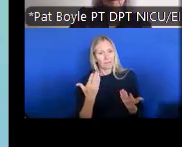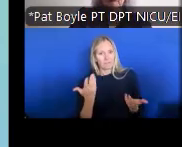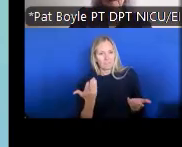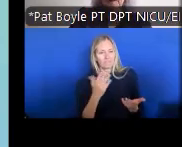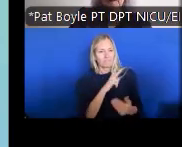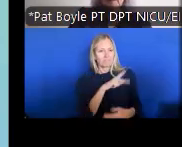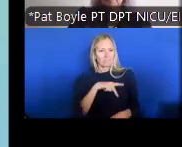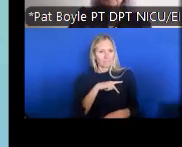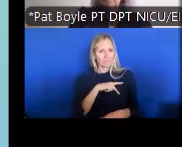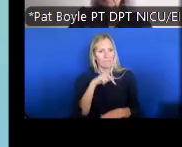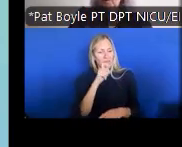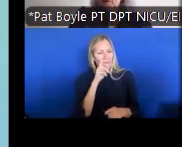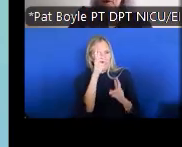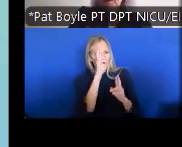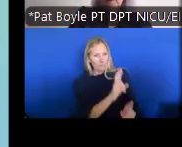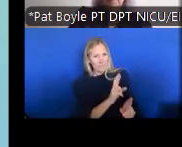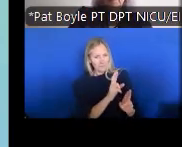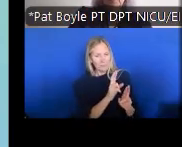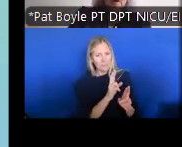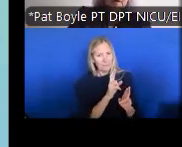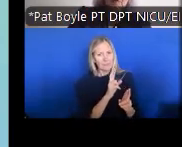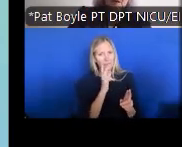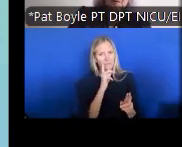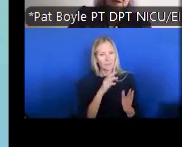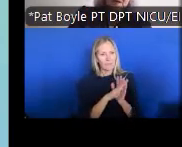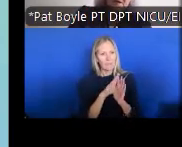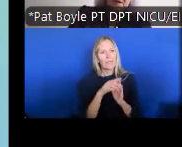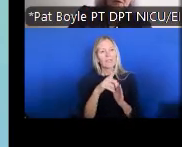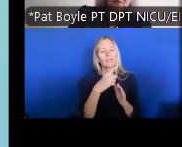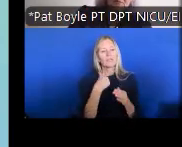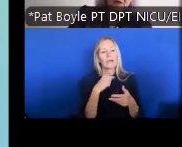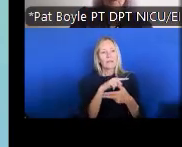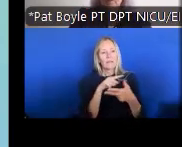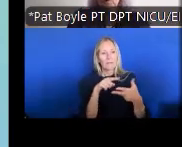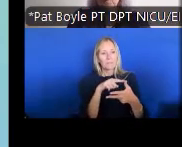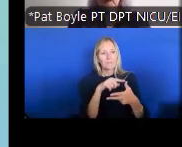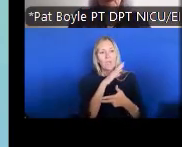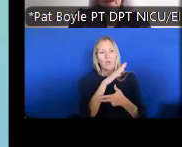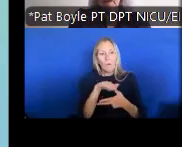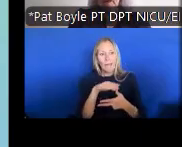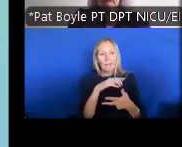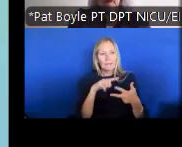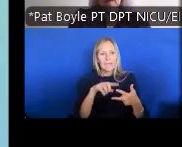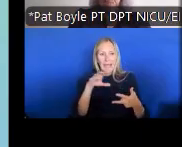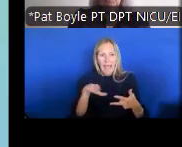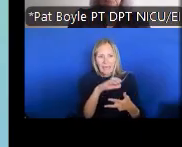development. So you got your quiet baby, your active baby, and then your middle of the road baby, and then I'm sure there's